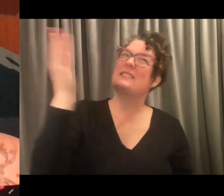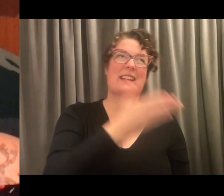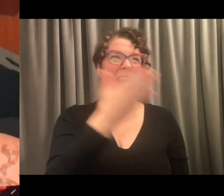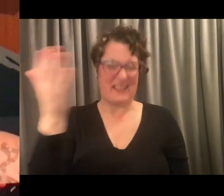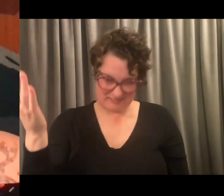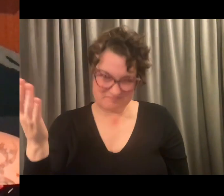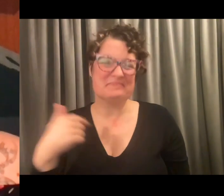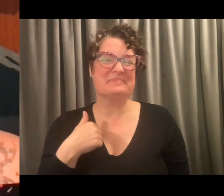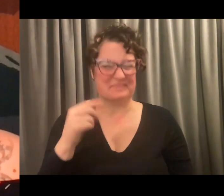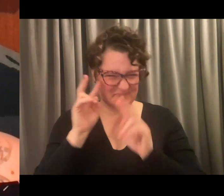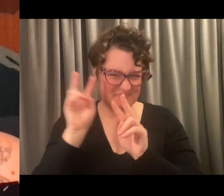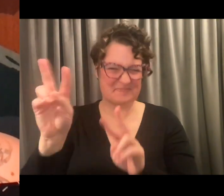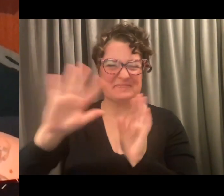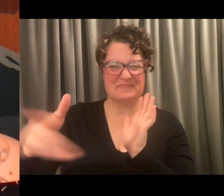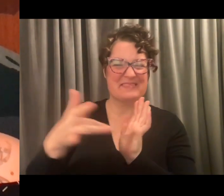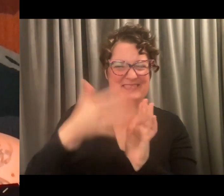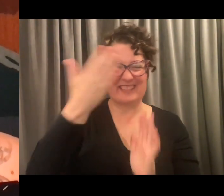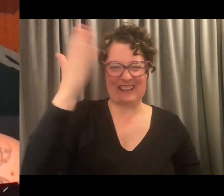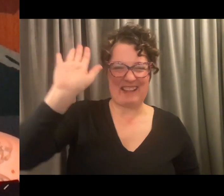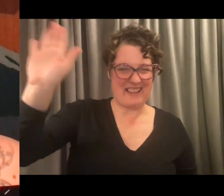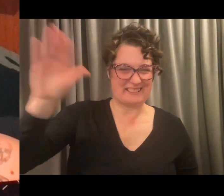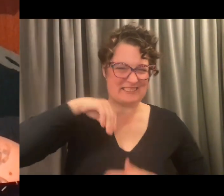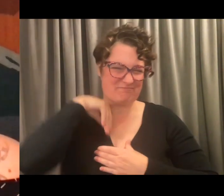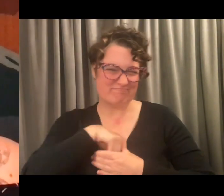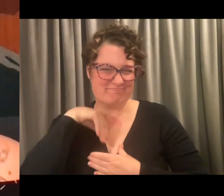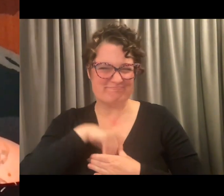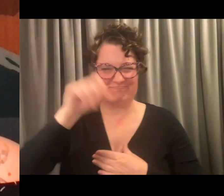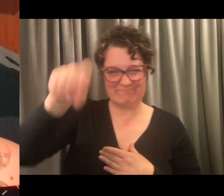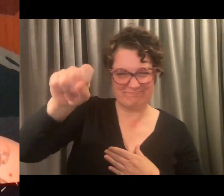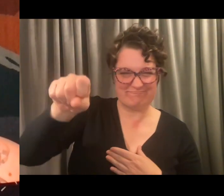for an angel to be my guide. Chills ran up and down my spine.